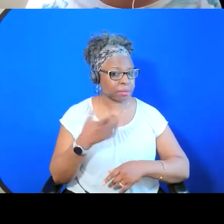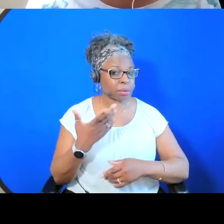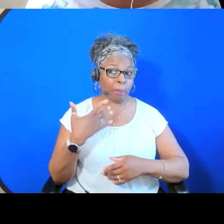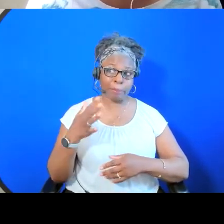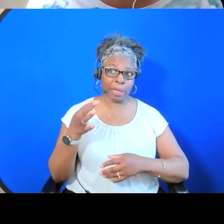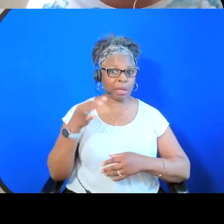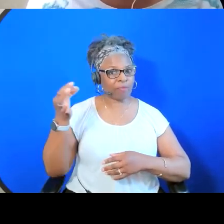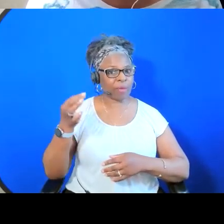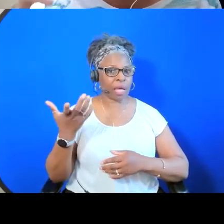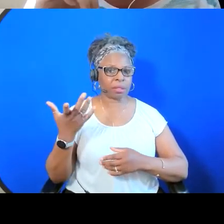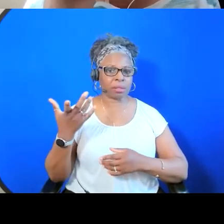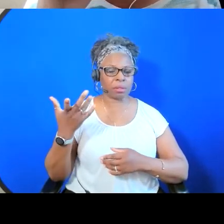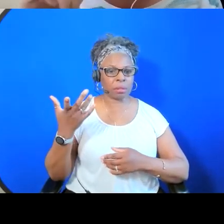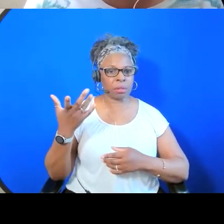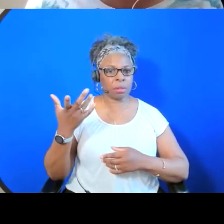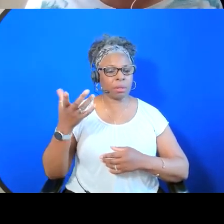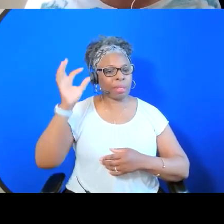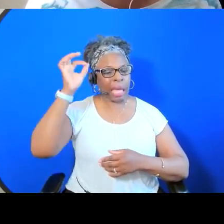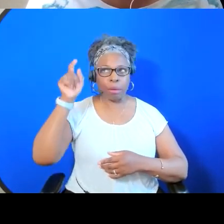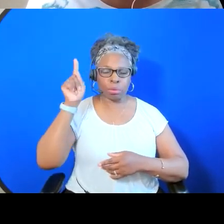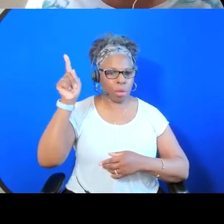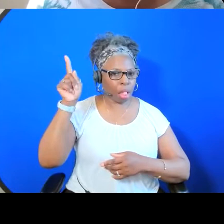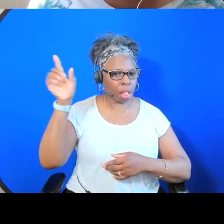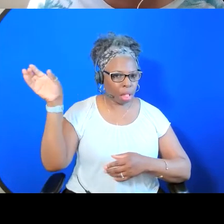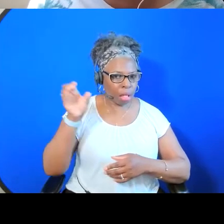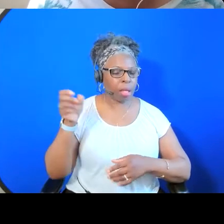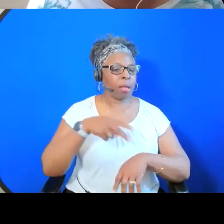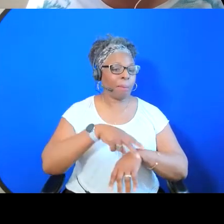city, the city council, but as well, police and the and the local church.